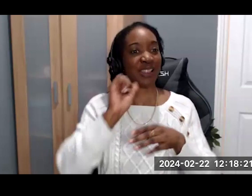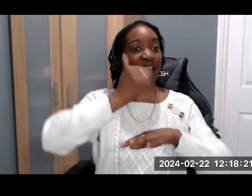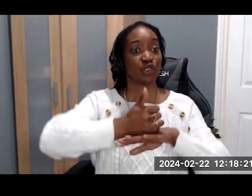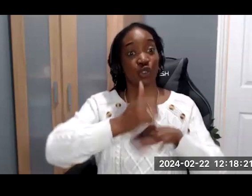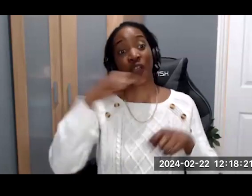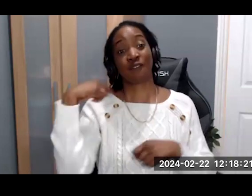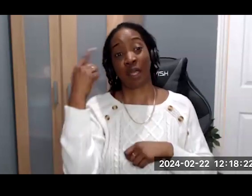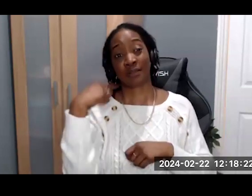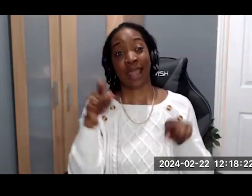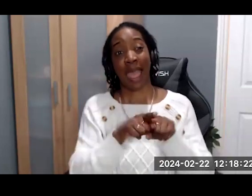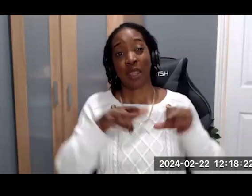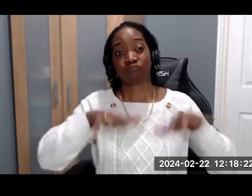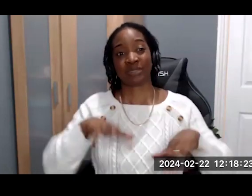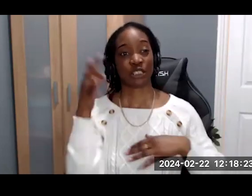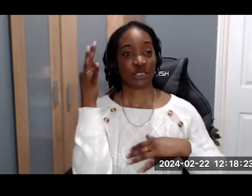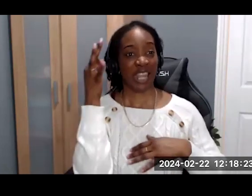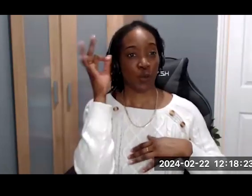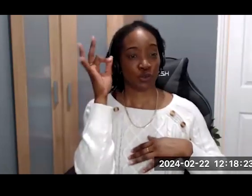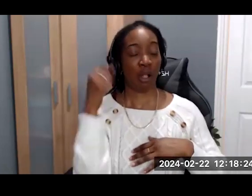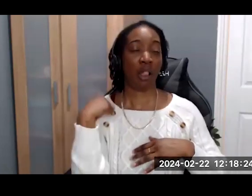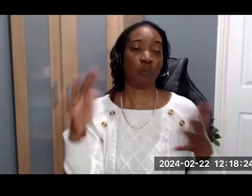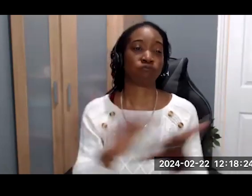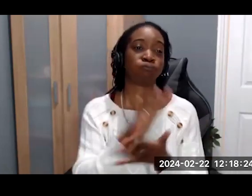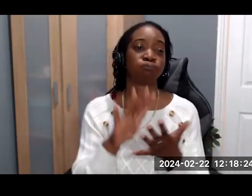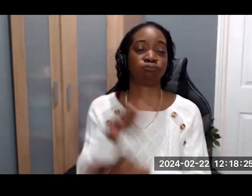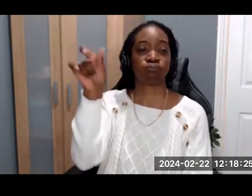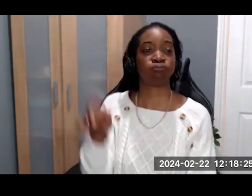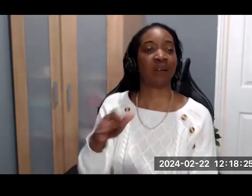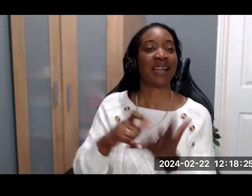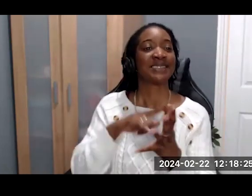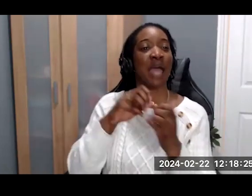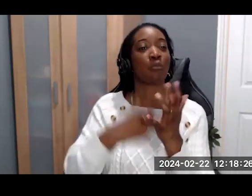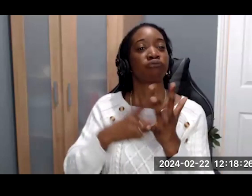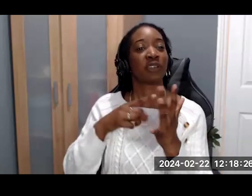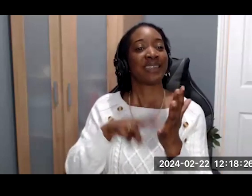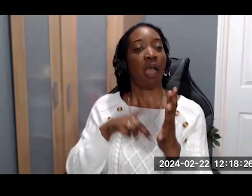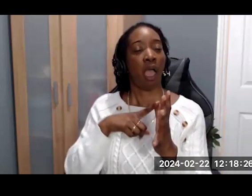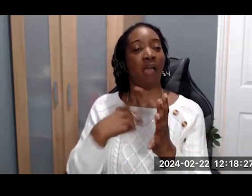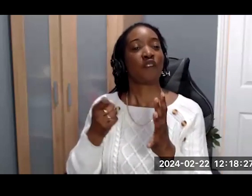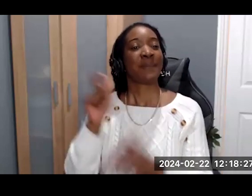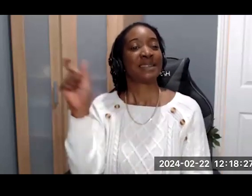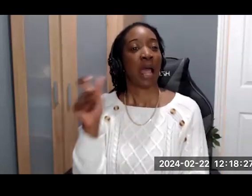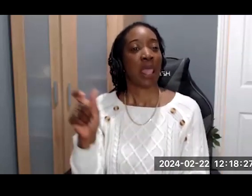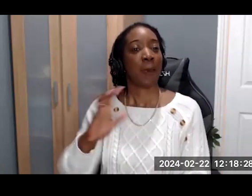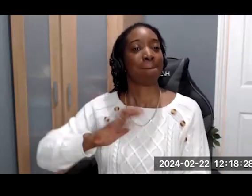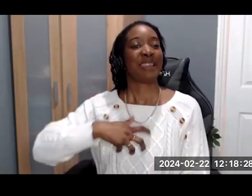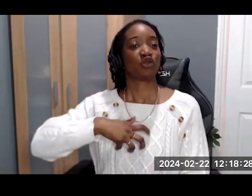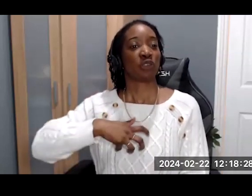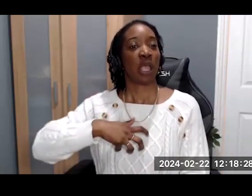I'm delighted that we have Sabrina from the Italian Ministry of culture joining us today